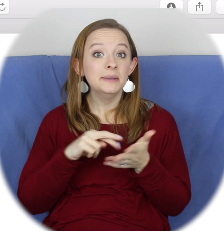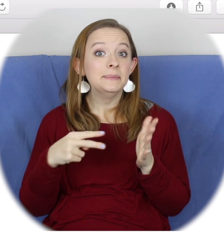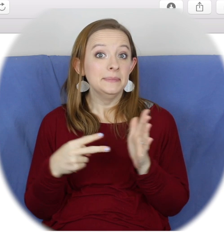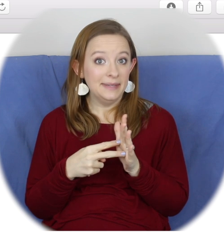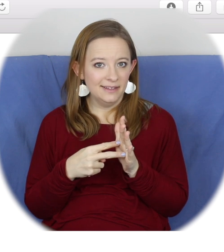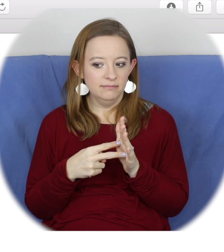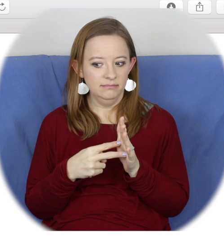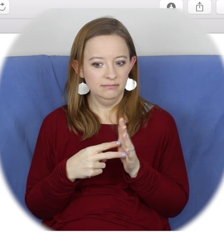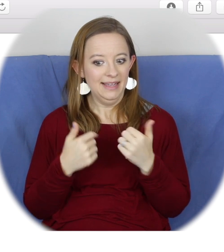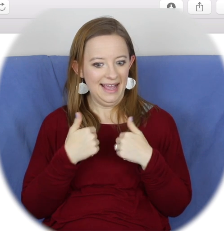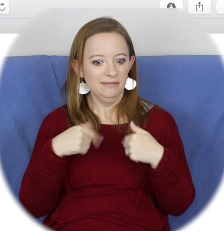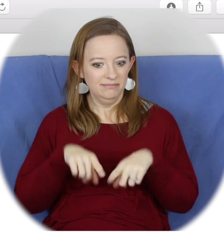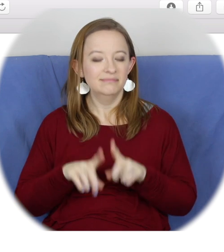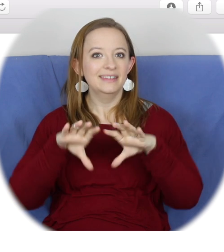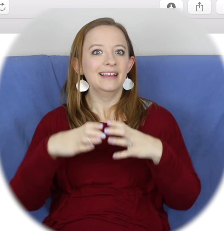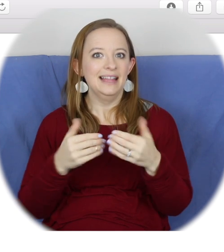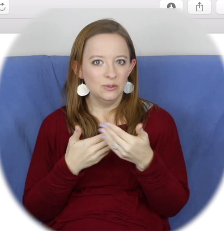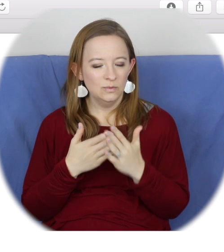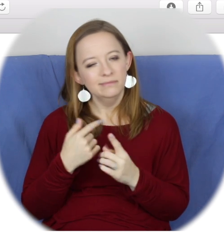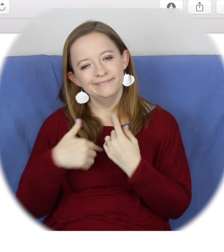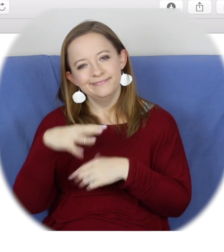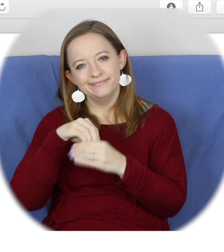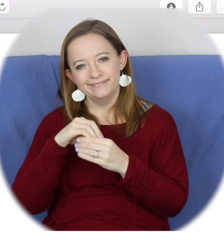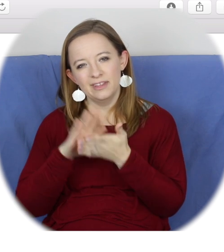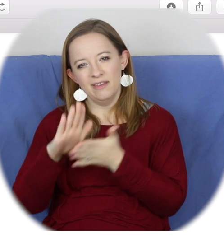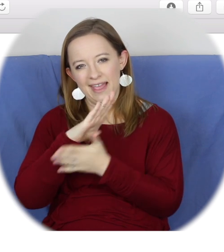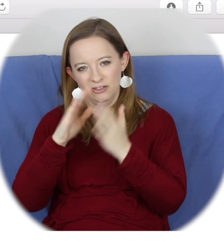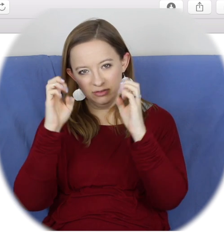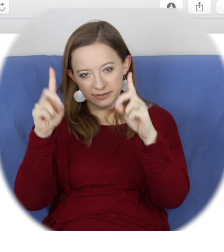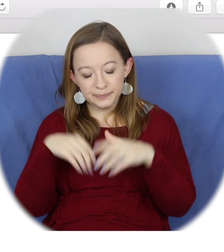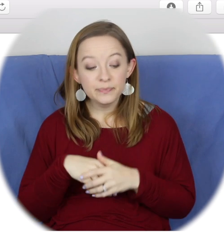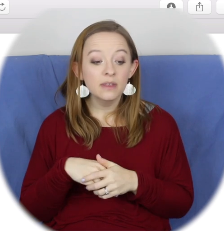So it actually has me working in classrooms because I'm in secondary education and